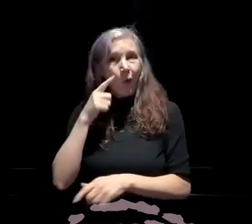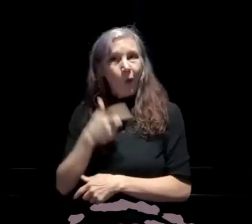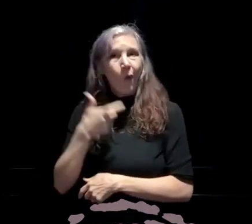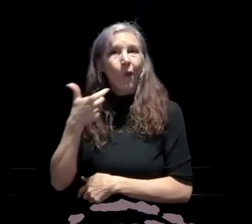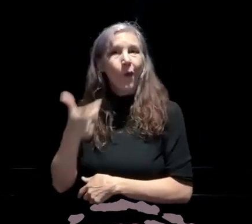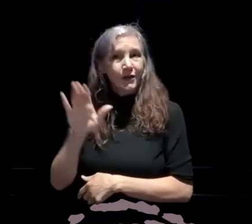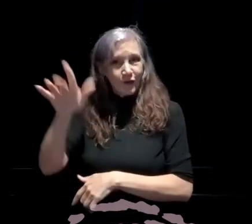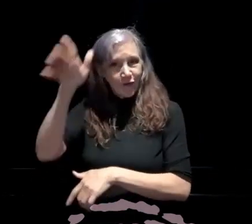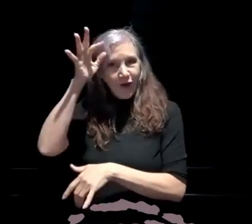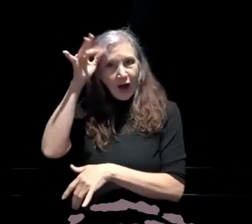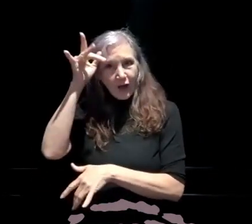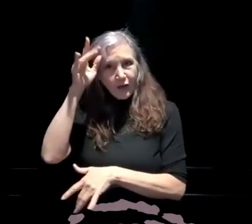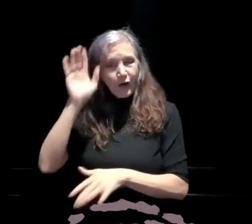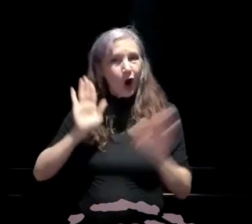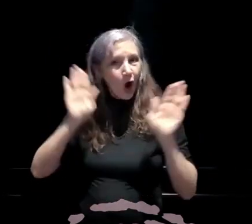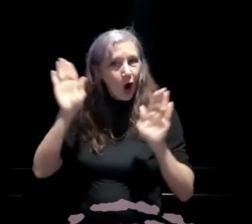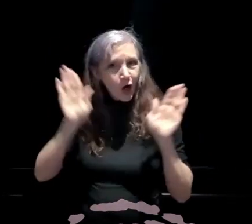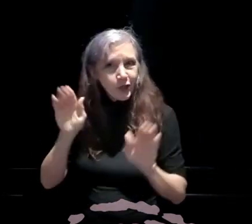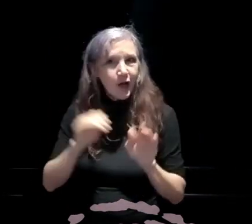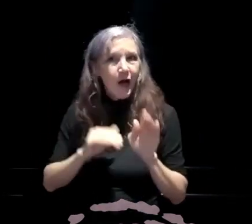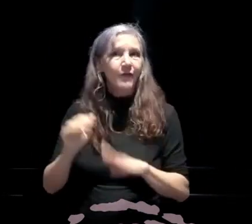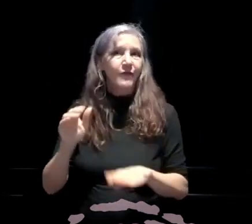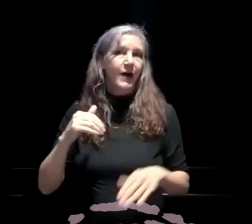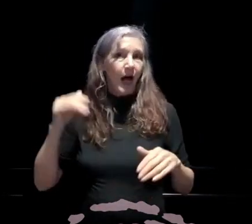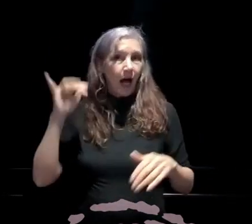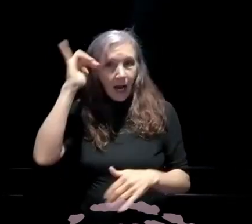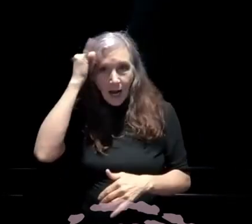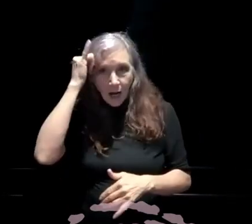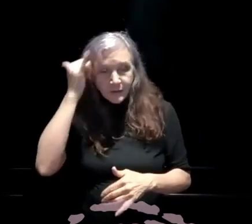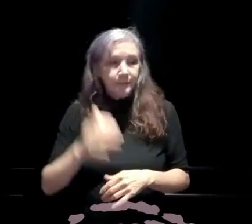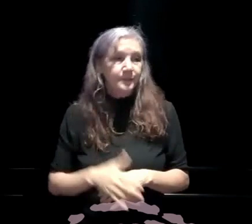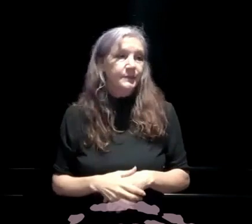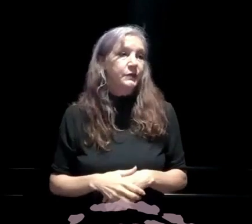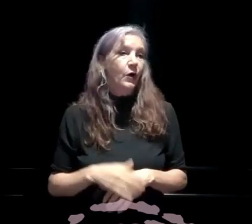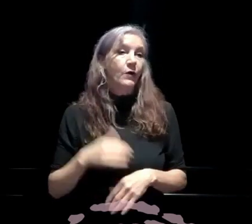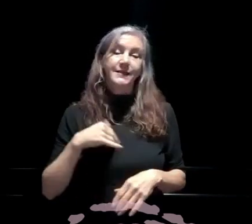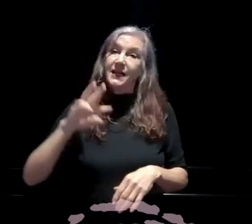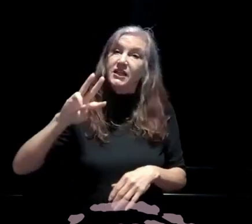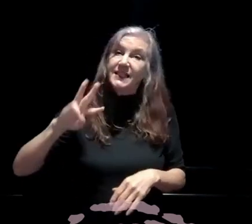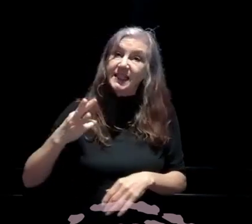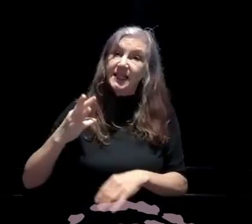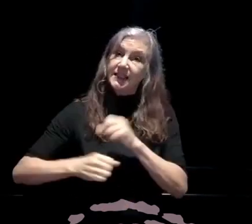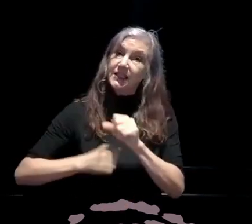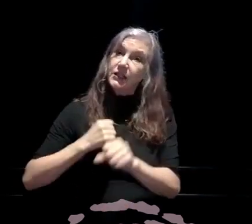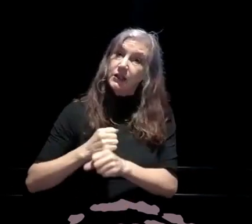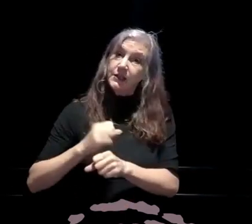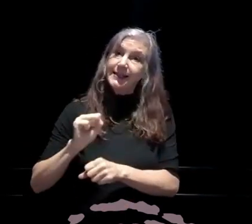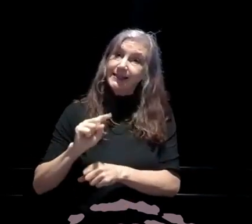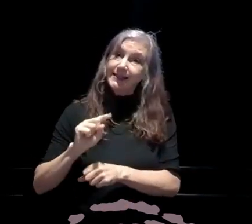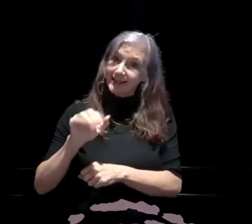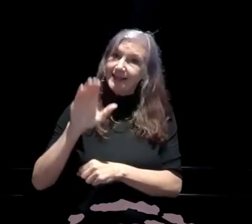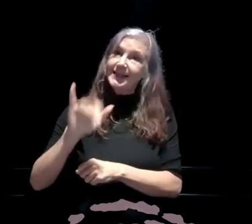This is Stacey's 6th year, Iowa watching her father auction lifestyle. This is Stacey's 6th year at Art of We and we are thrilled to have Stacey's 6th year at Art of We and we are thrilled to have Stacey's 6th year at Art of Wee and we are thrilled to have Stacey back to help us lead our fund and need giving moment as